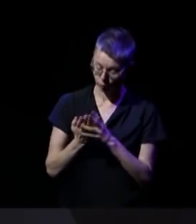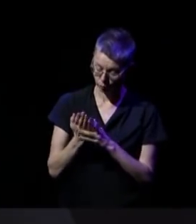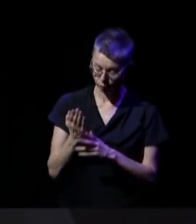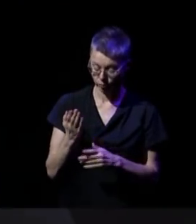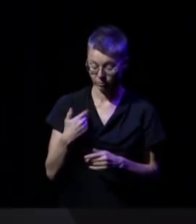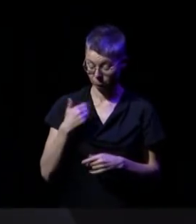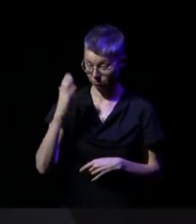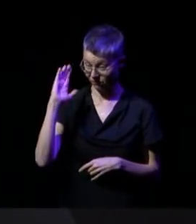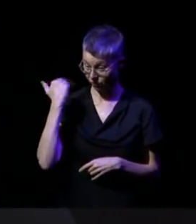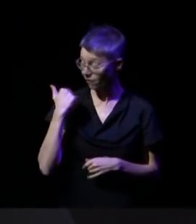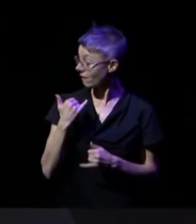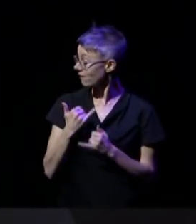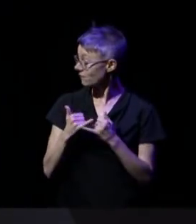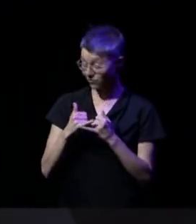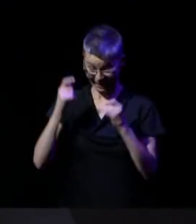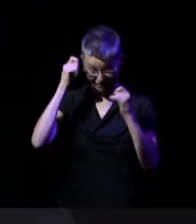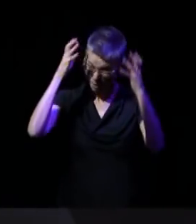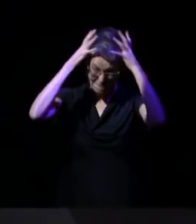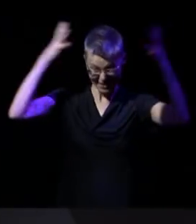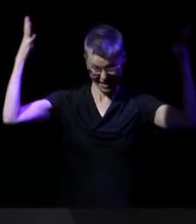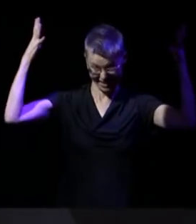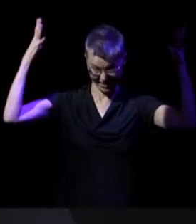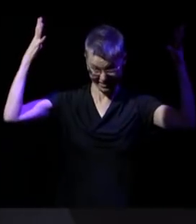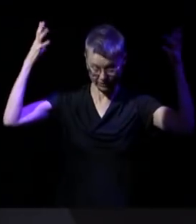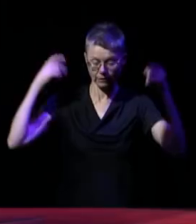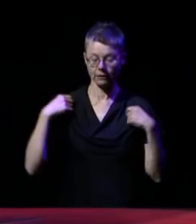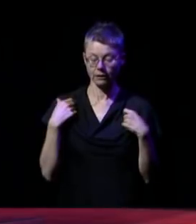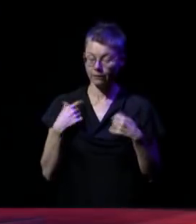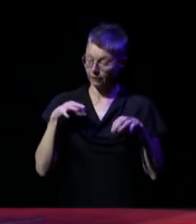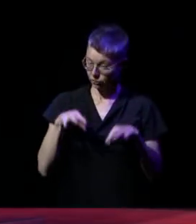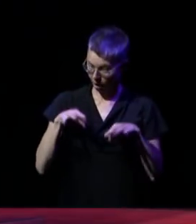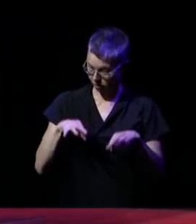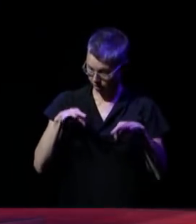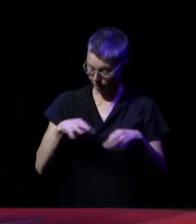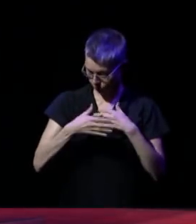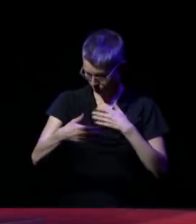I used to have very big hair and I dyed it for a very long time.